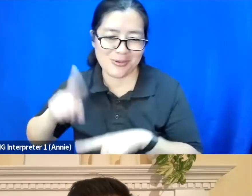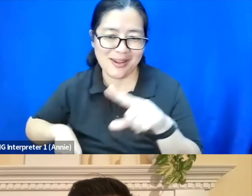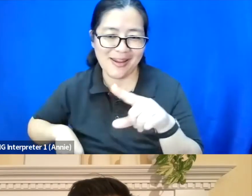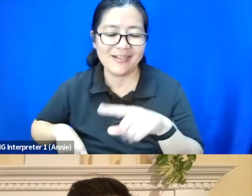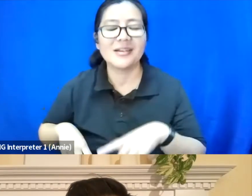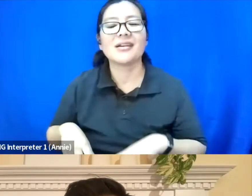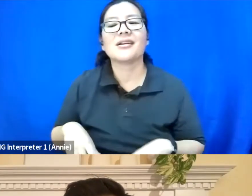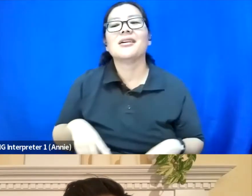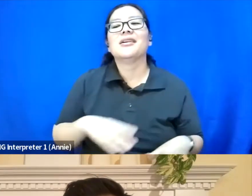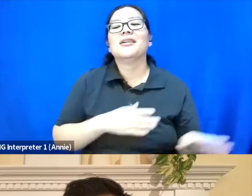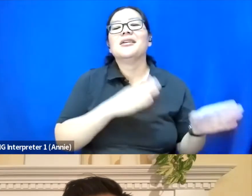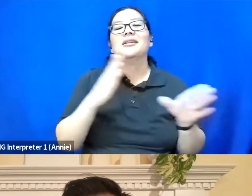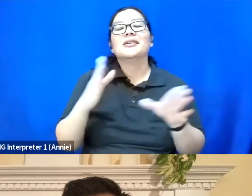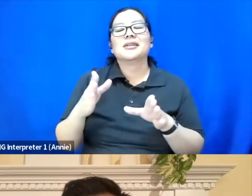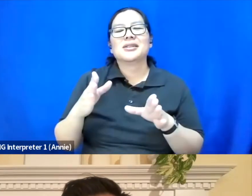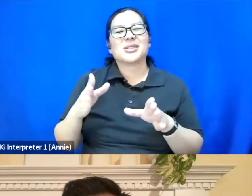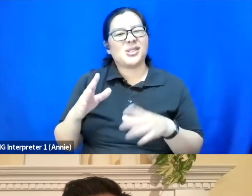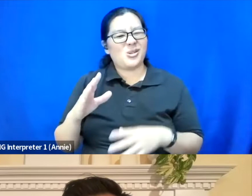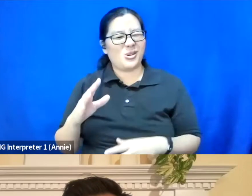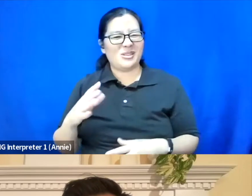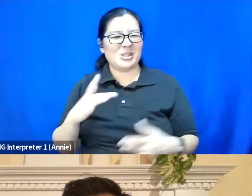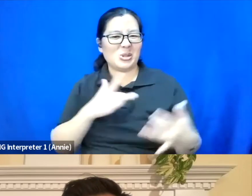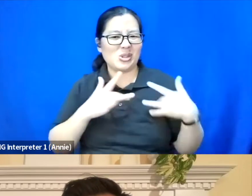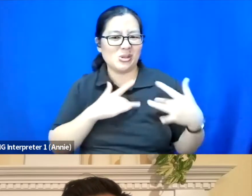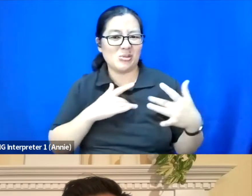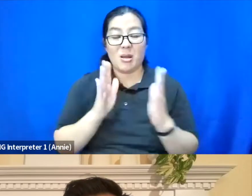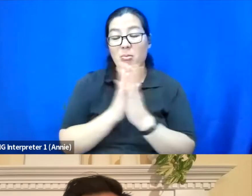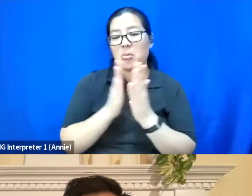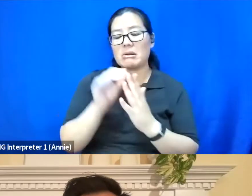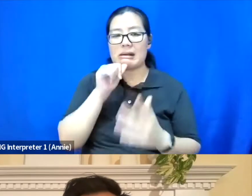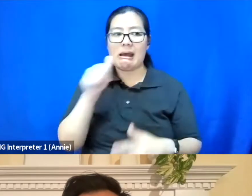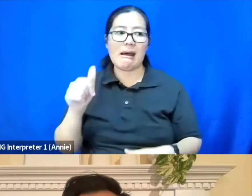I think that people who are maybe not familiar with Alice or her body